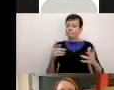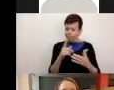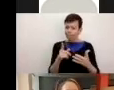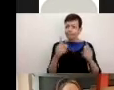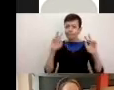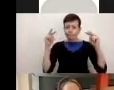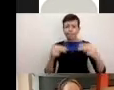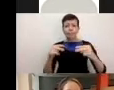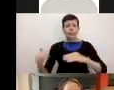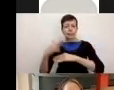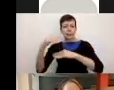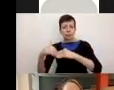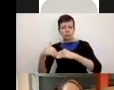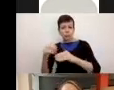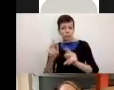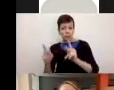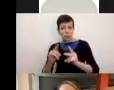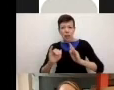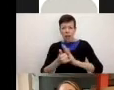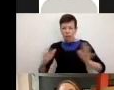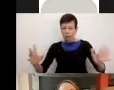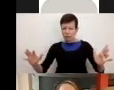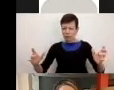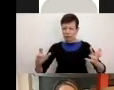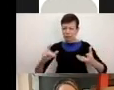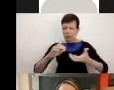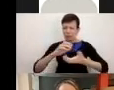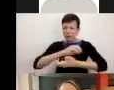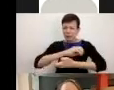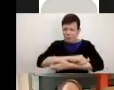These program intentions and goals have been developed from a variety of sources, in particular